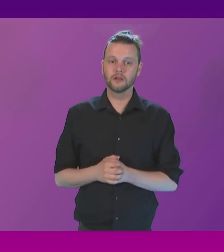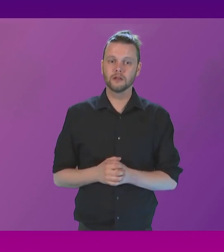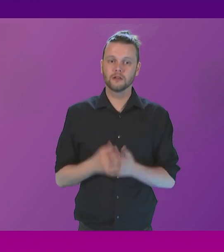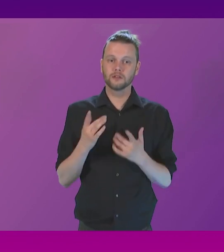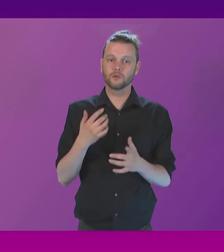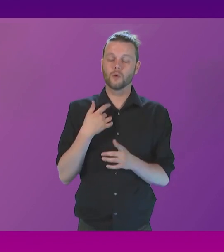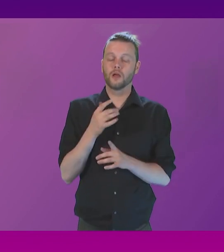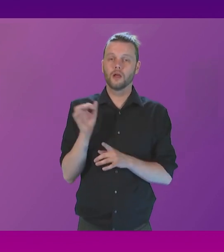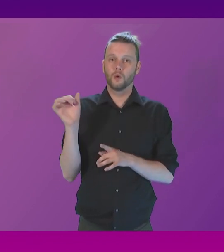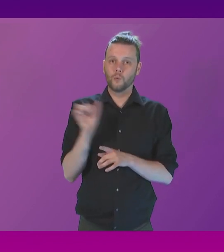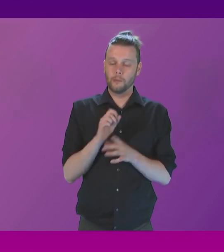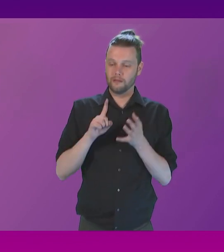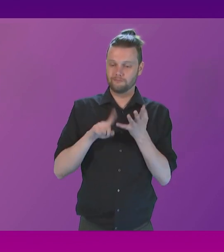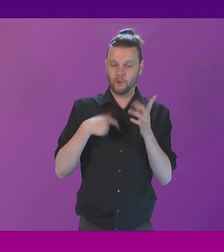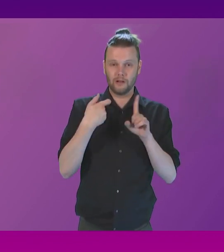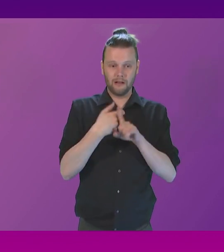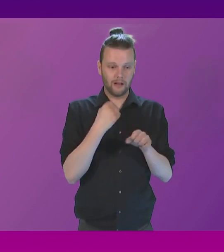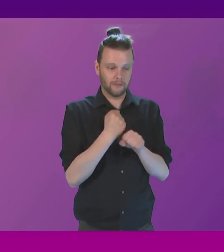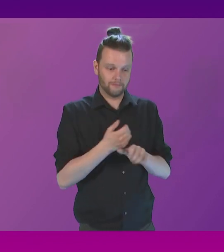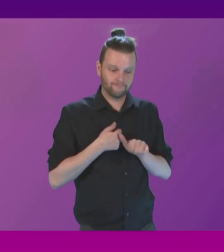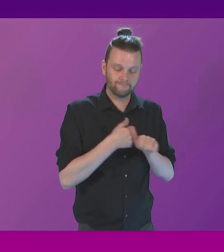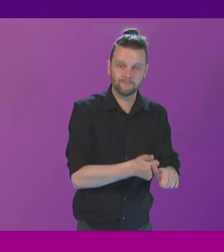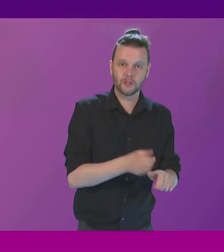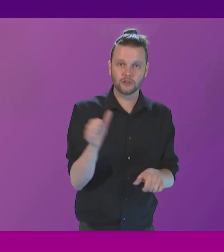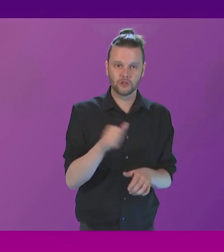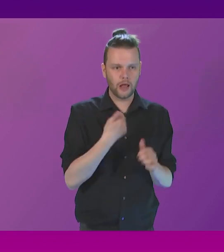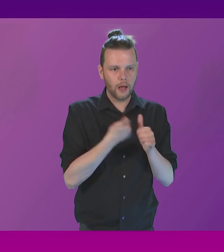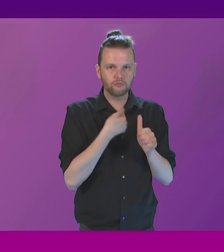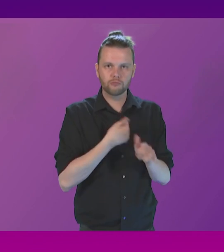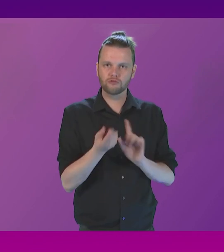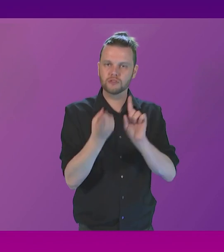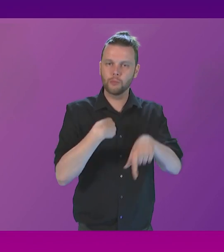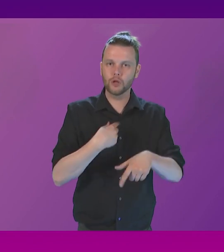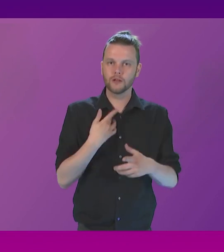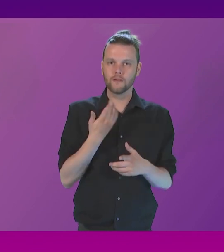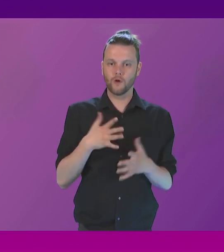I advise the UK Government to ensure that it responds appropriately to the Health and